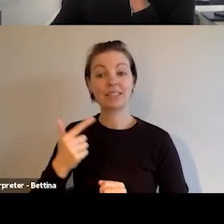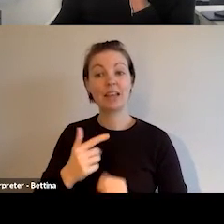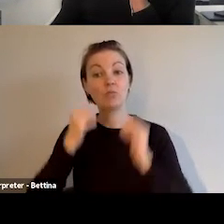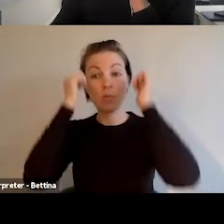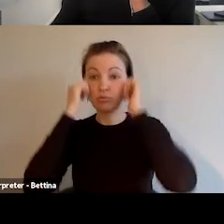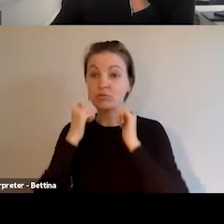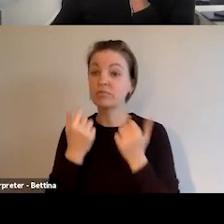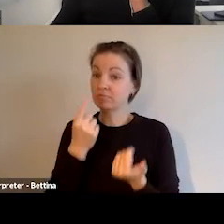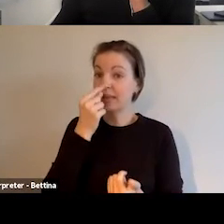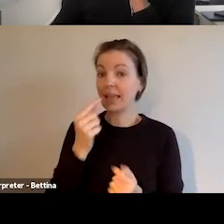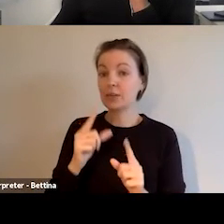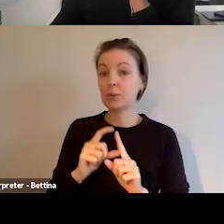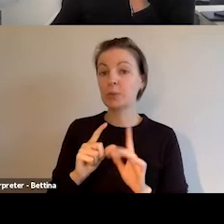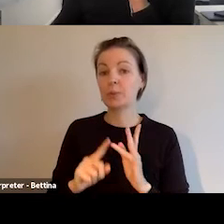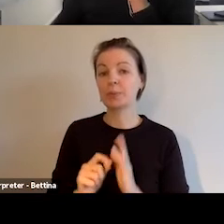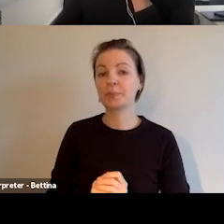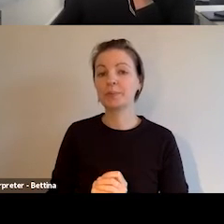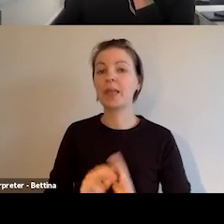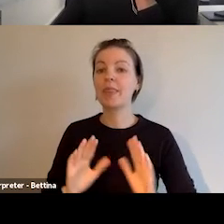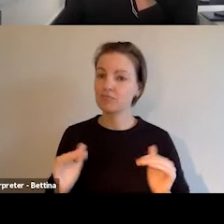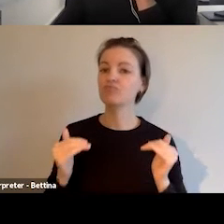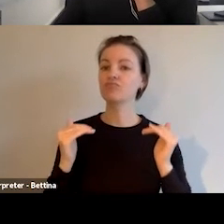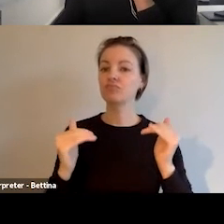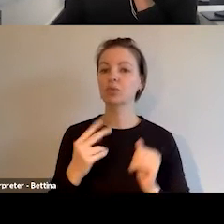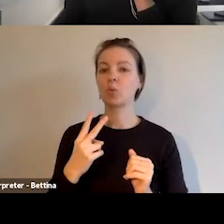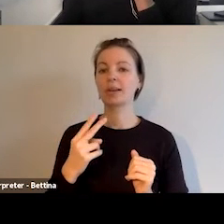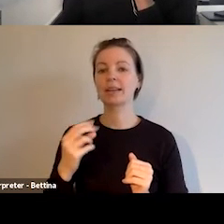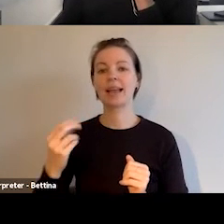2018 the call was we need to scale up the real we increased the size of the